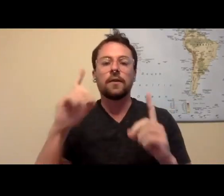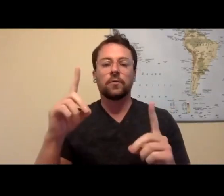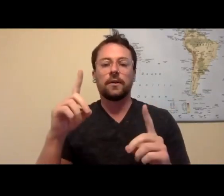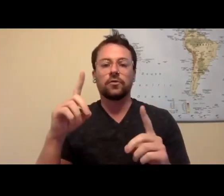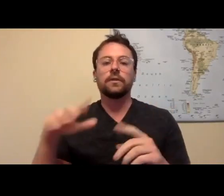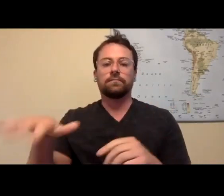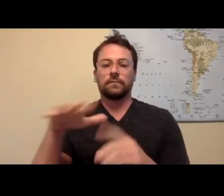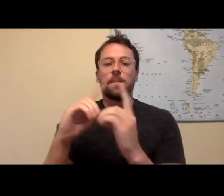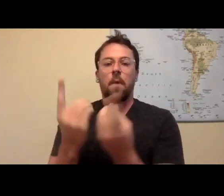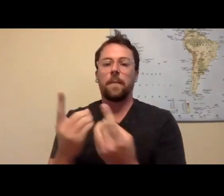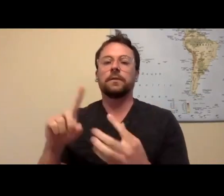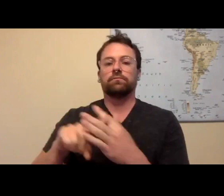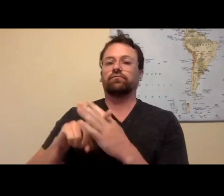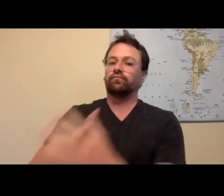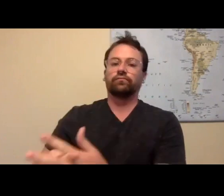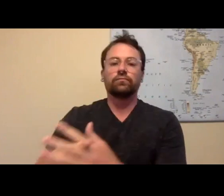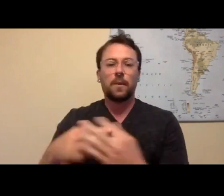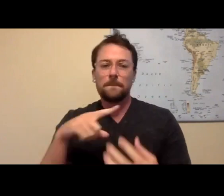for it to become permanent?